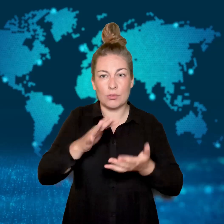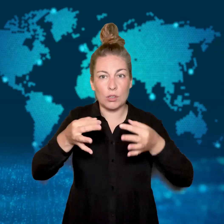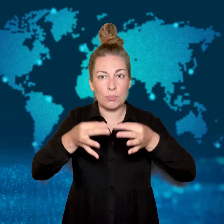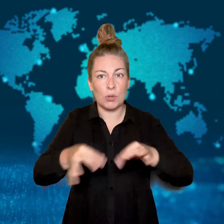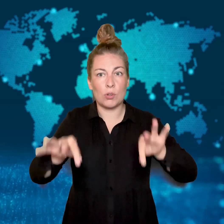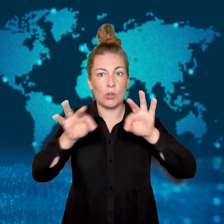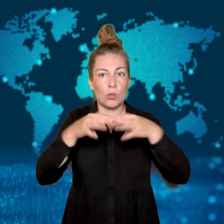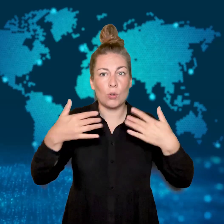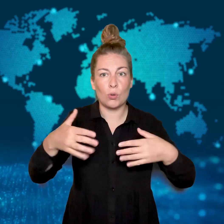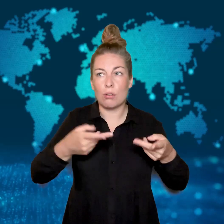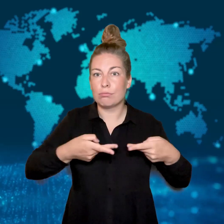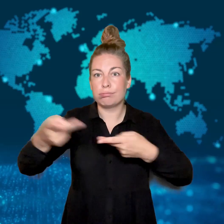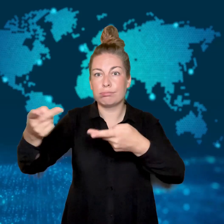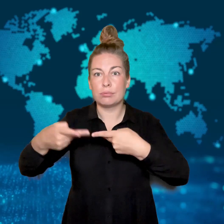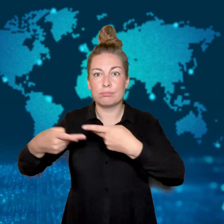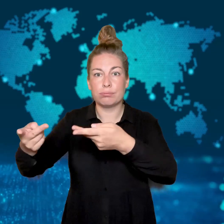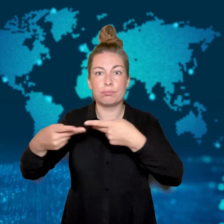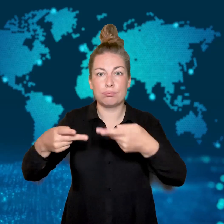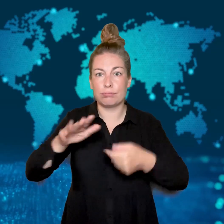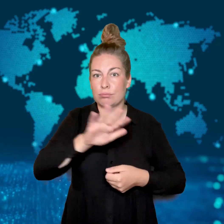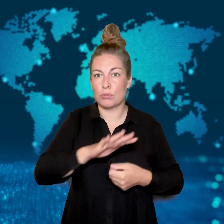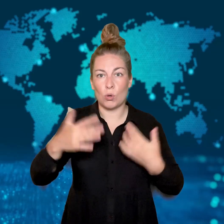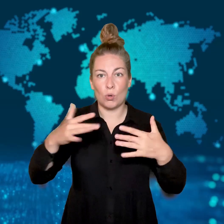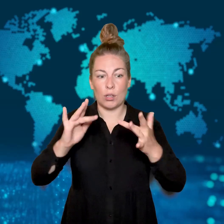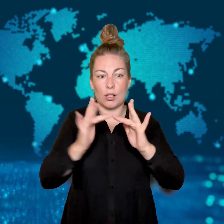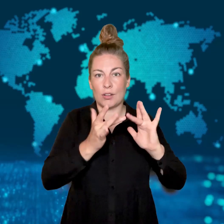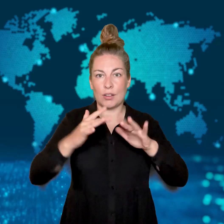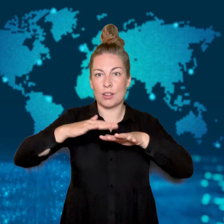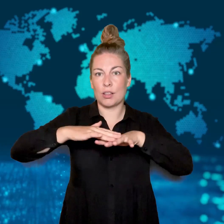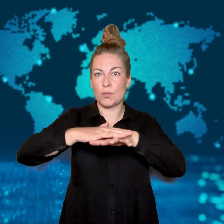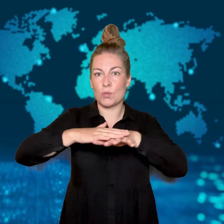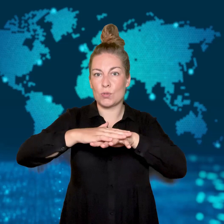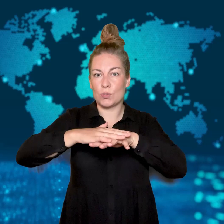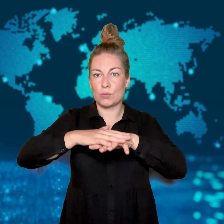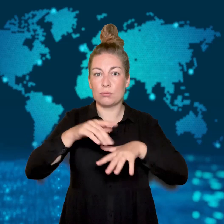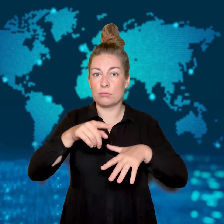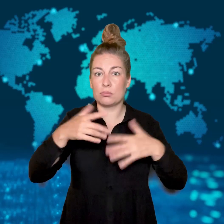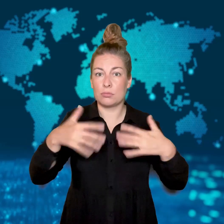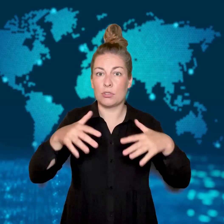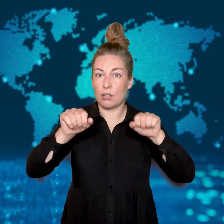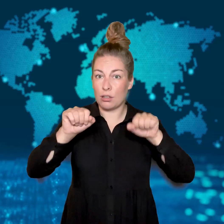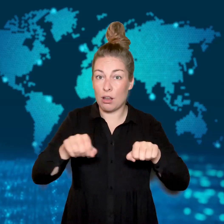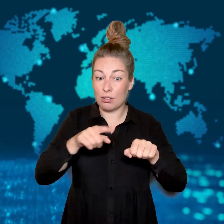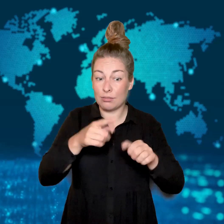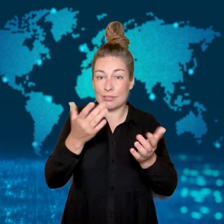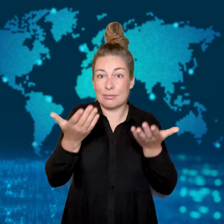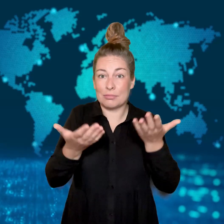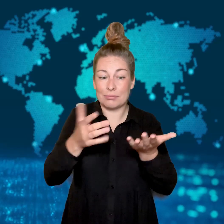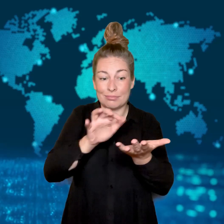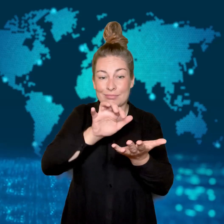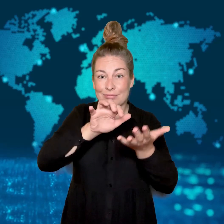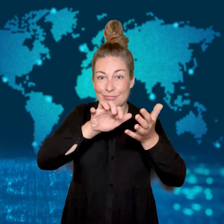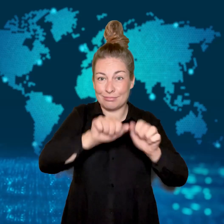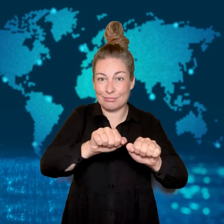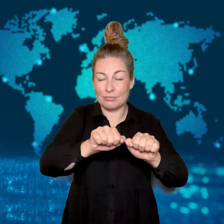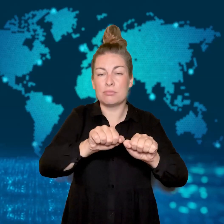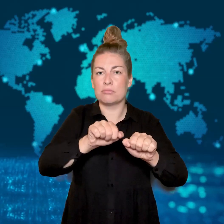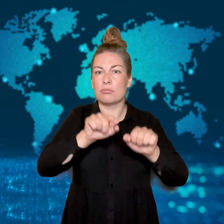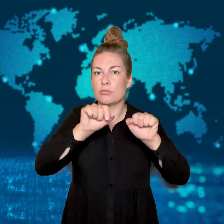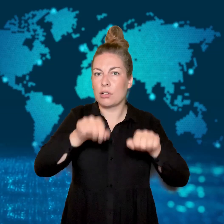divided occupied areas from important supply lines.